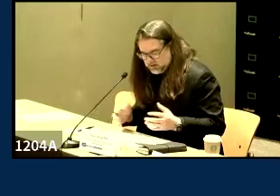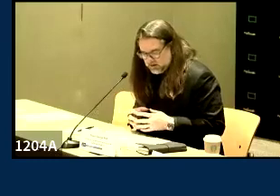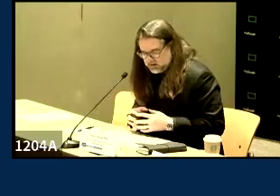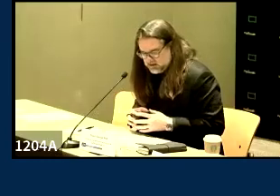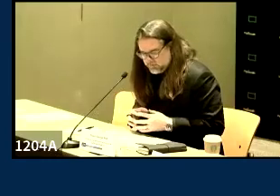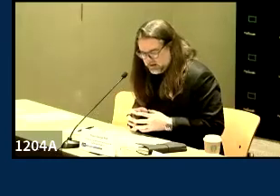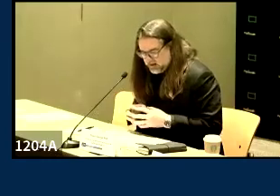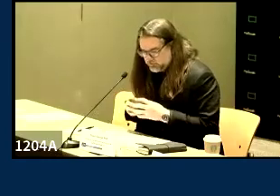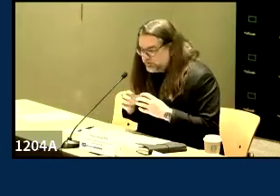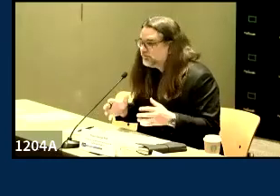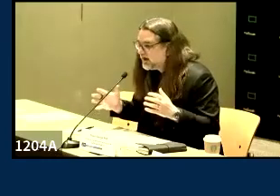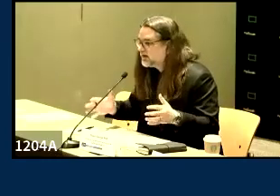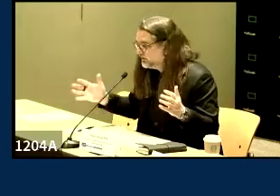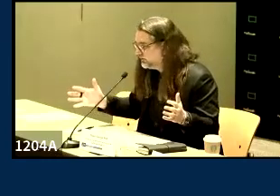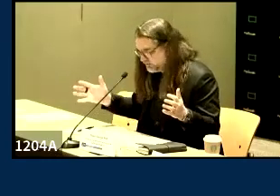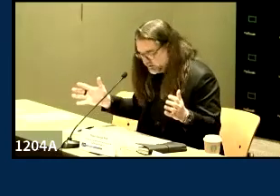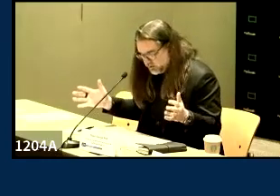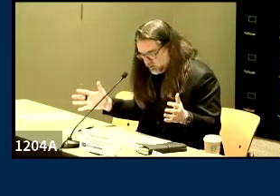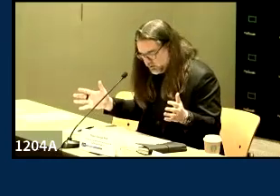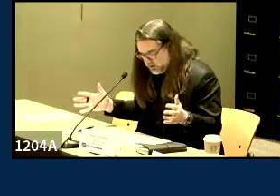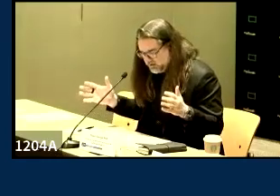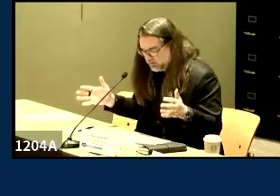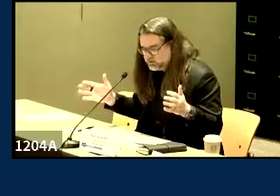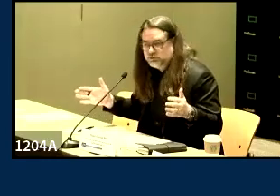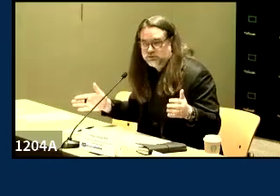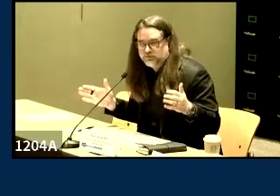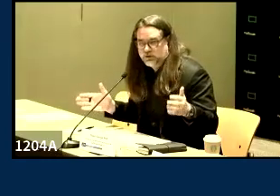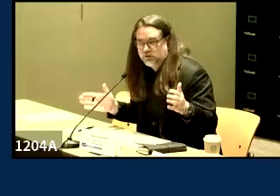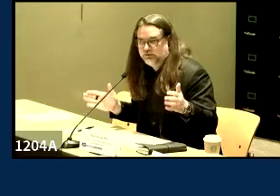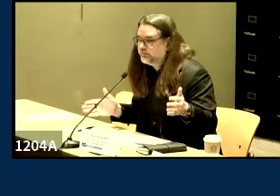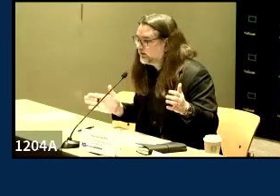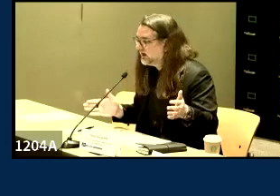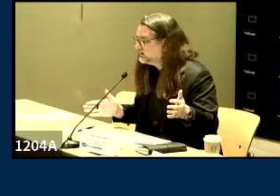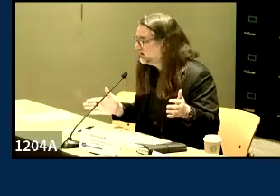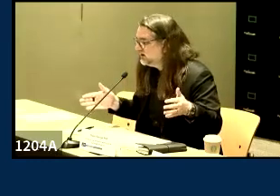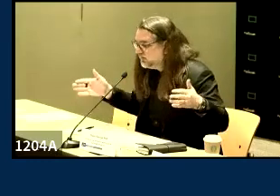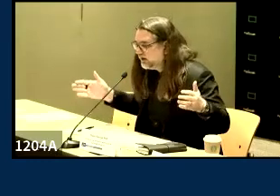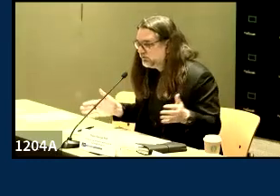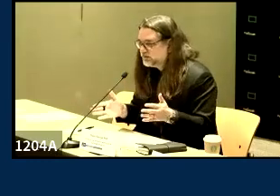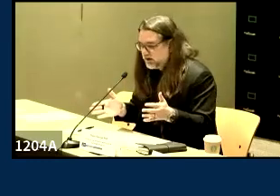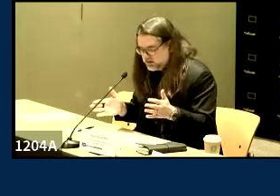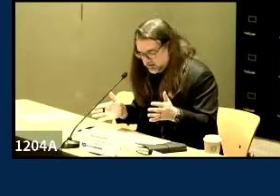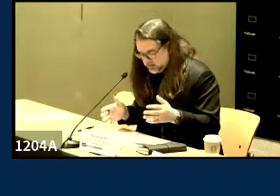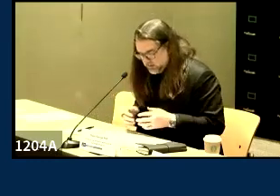CFA has refactored the code that was used for COVID forecasting by the response team.